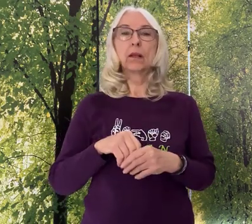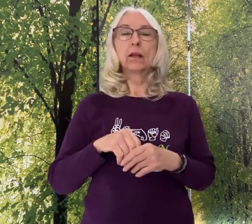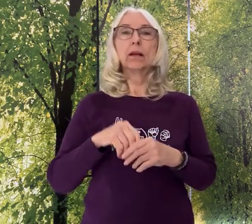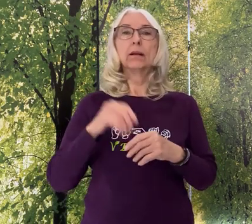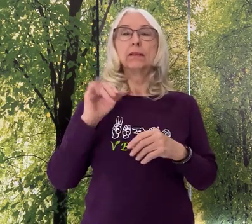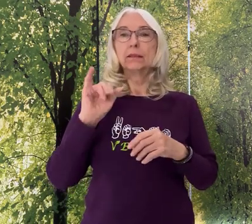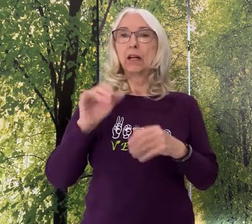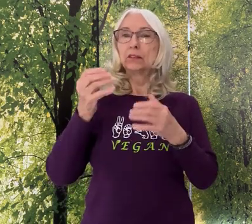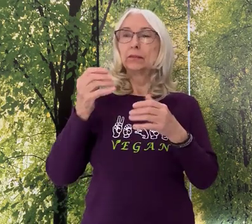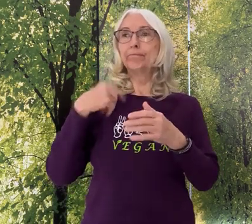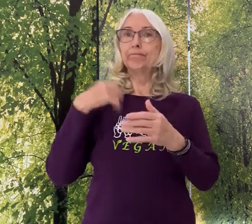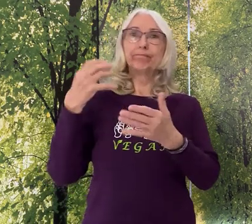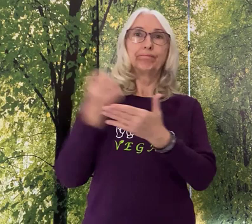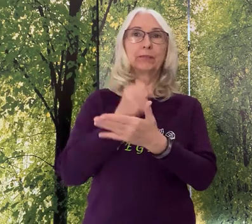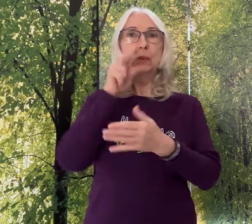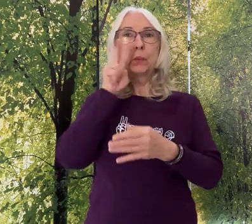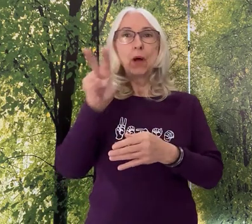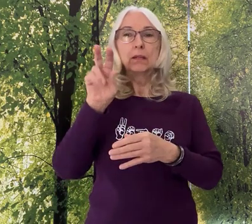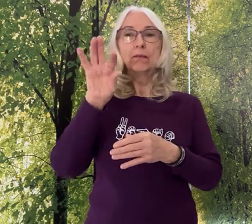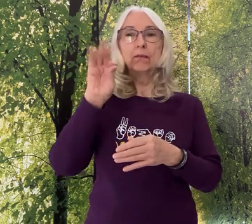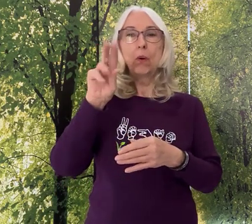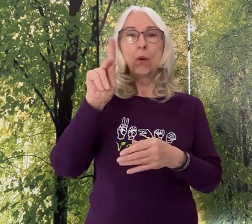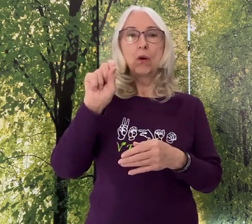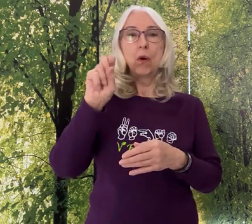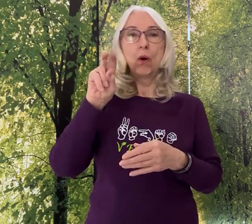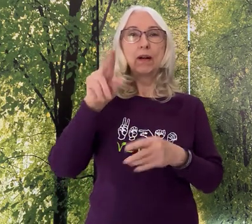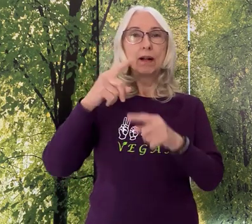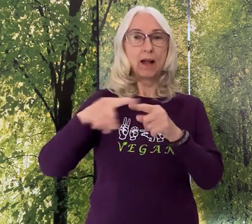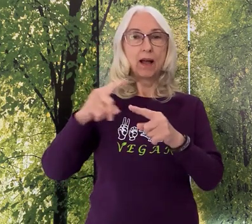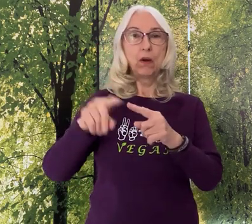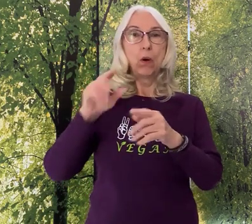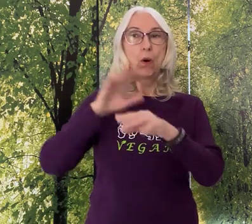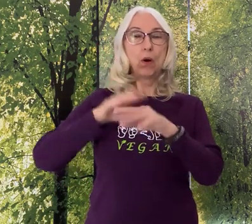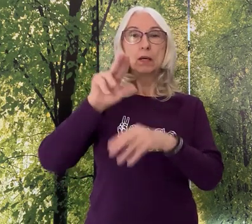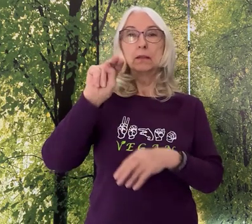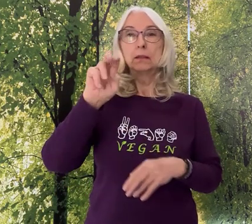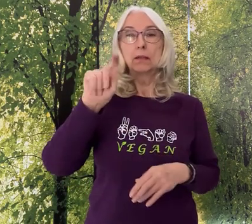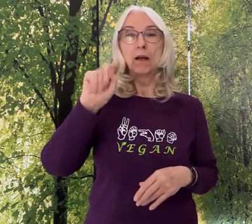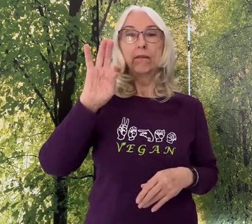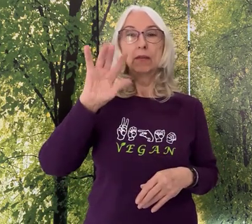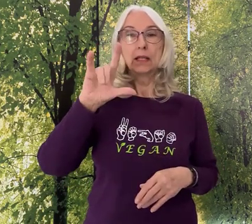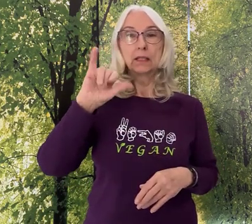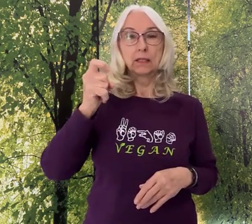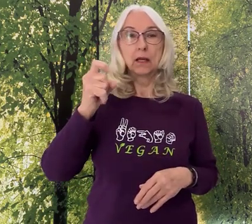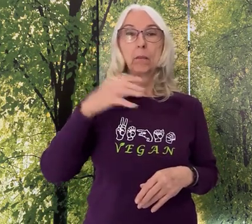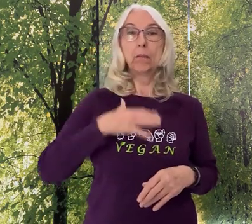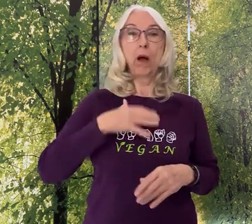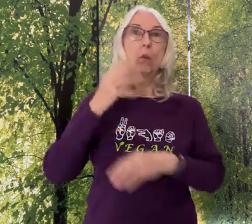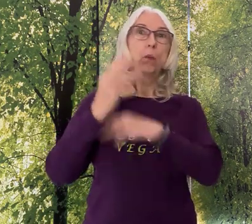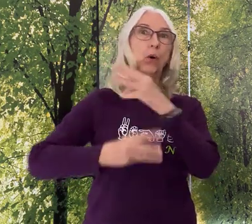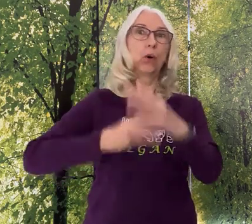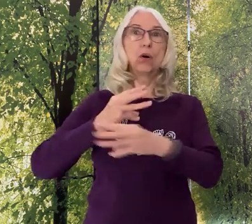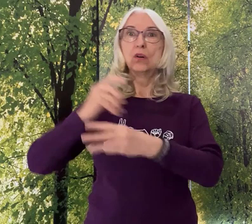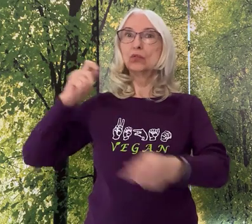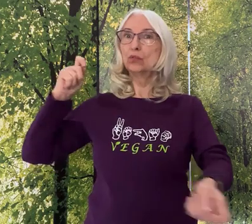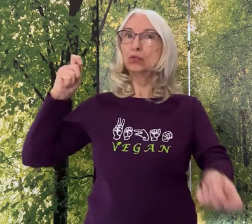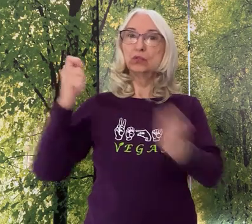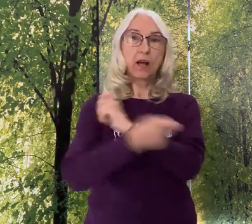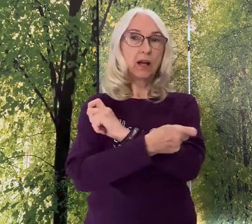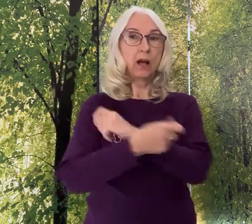Then, just by chance, I saw FORKS OVER KNIVES on Netflix, and my world changed.